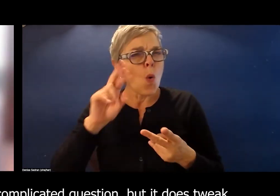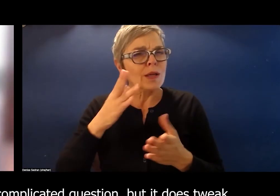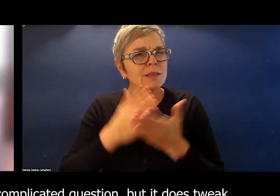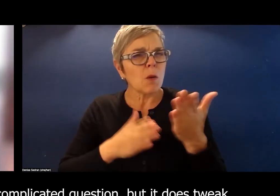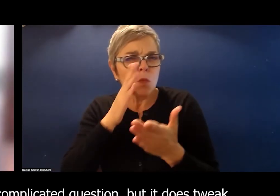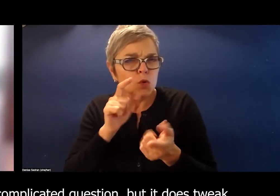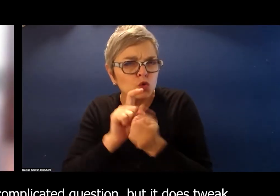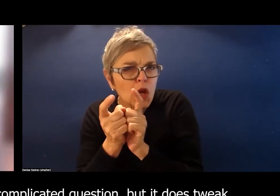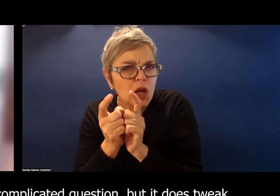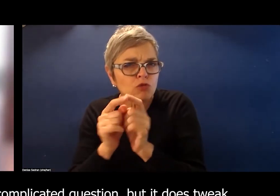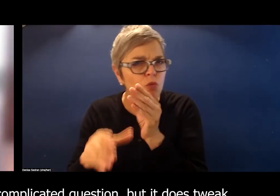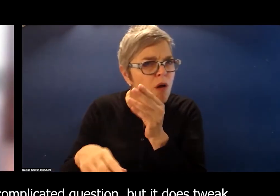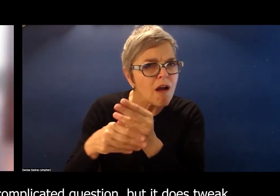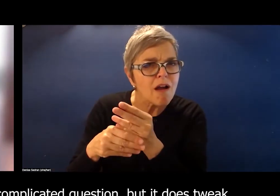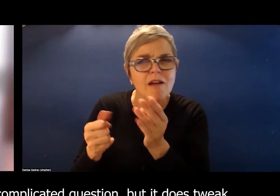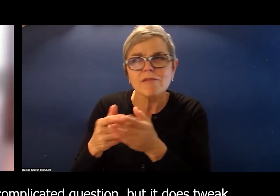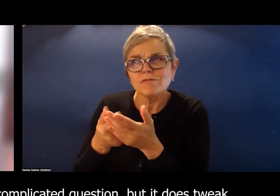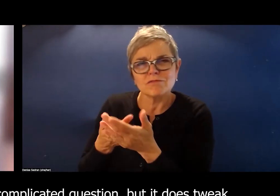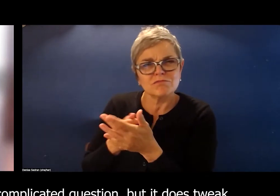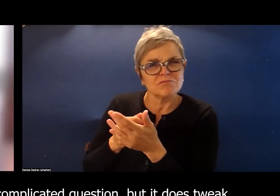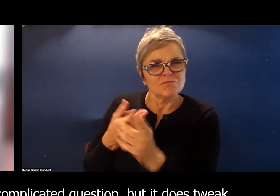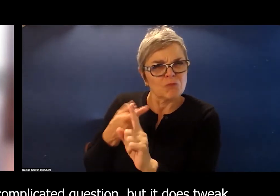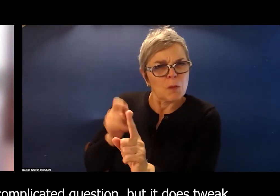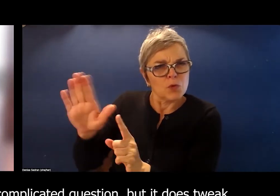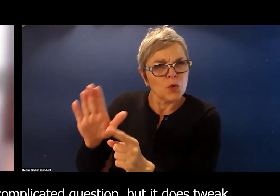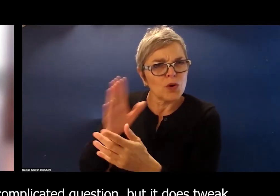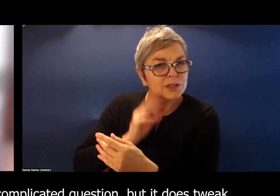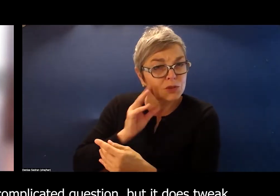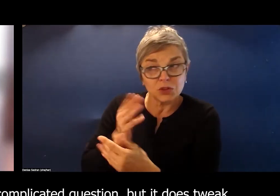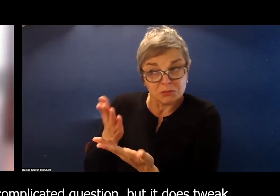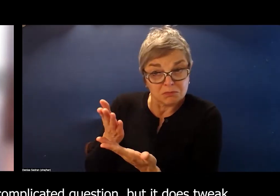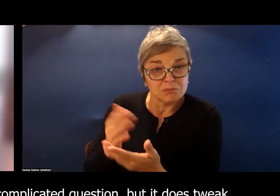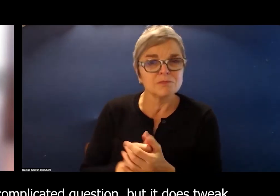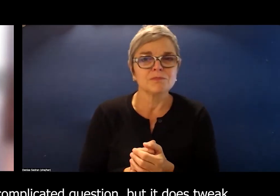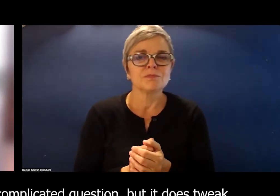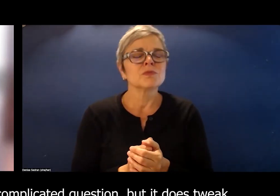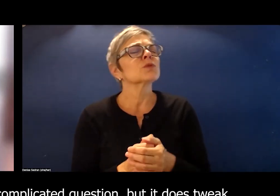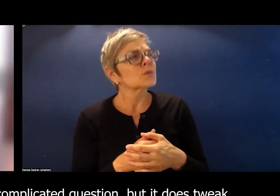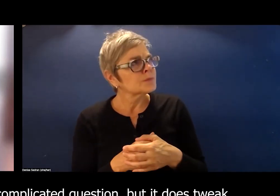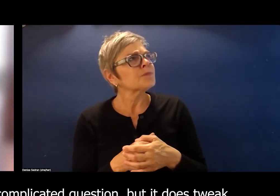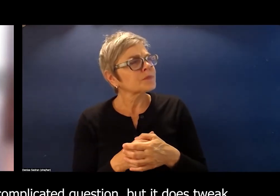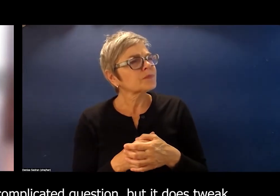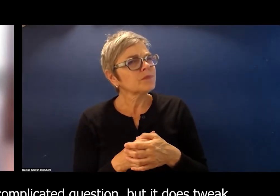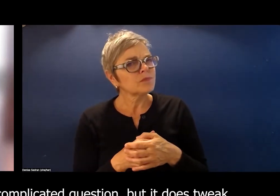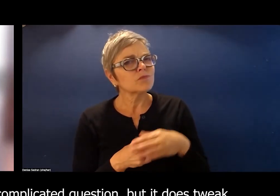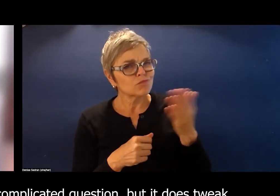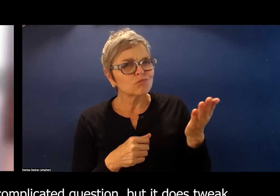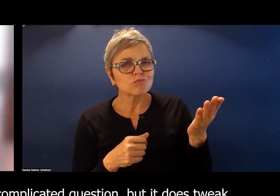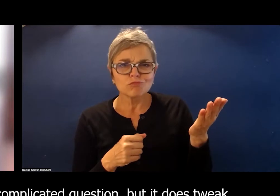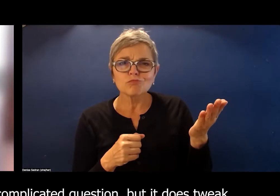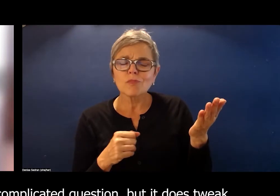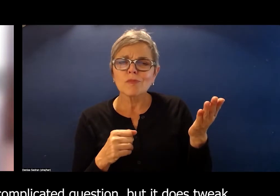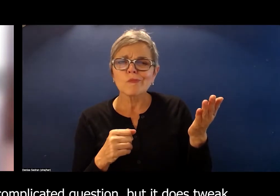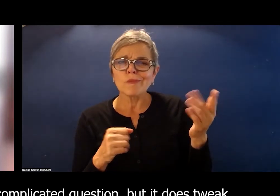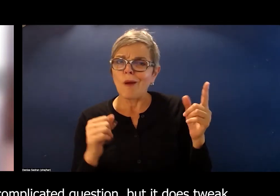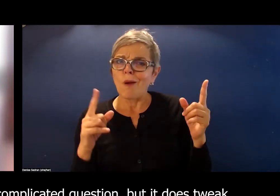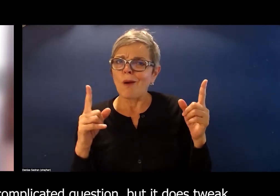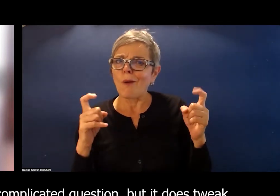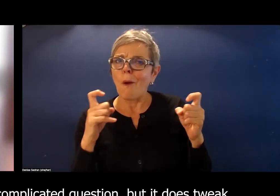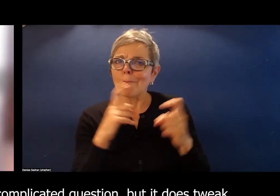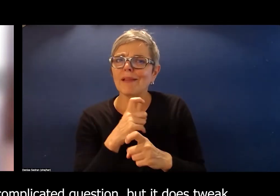Michelle: In a way that's a really complicated question, but it does tweak something in my brain that I've been thinking about earlier in the conversation,